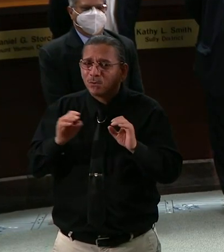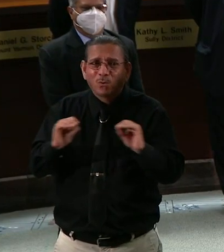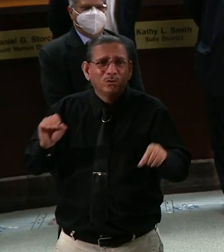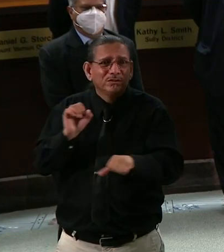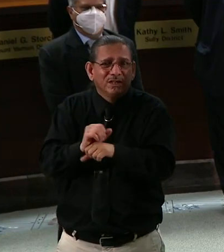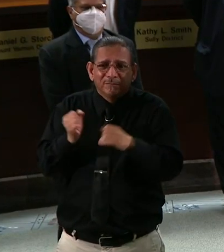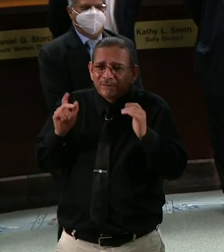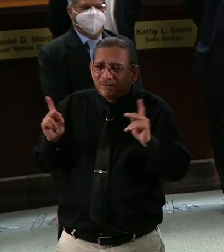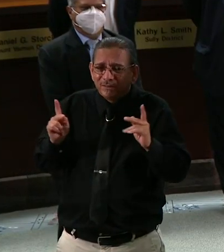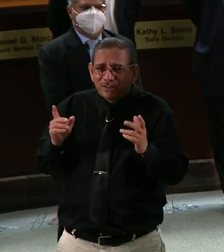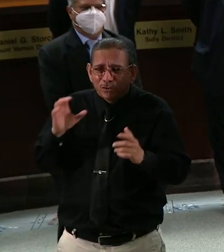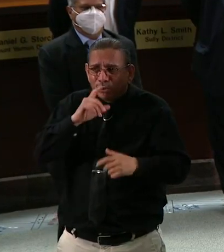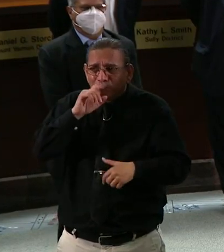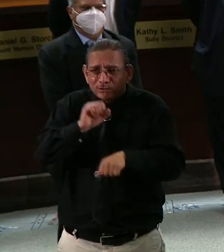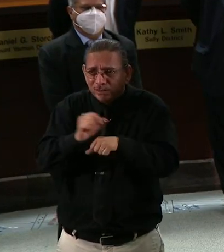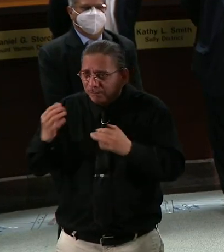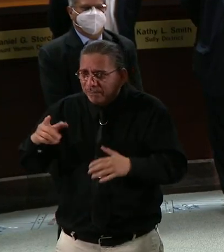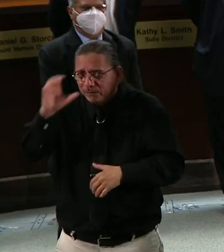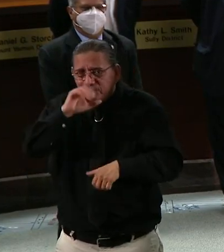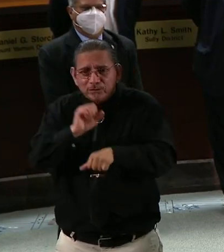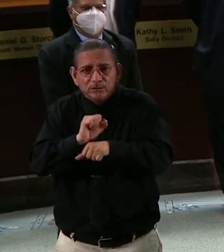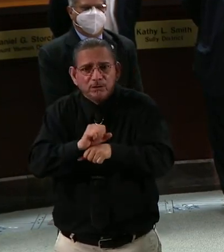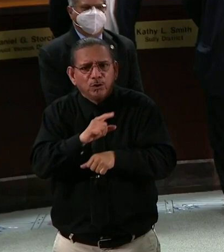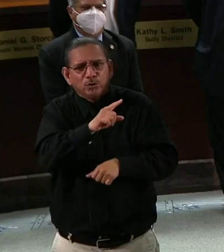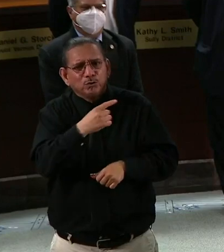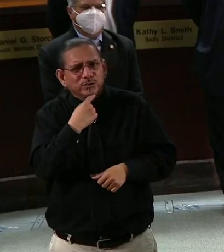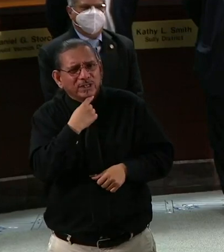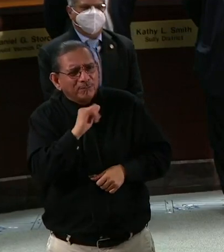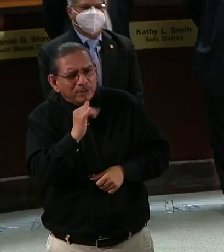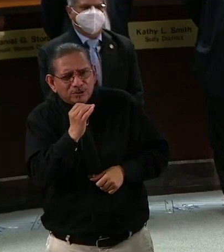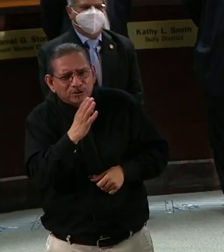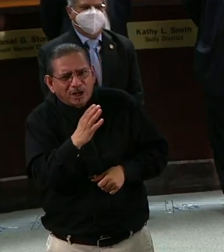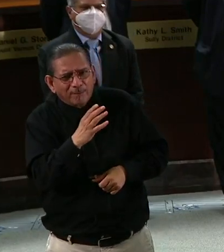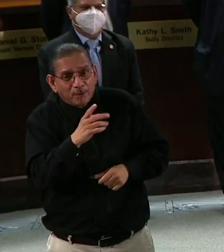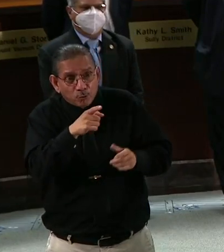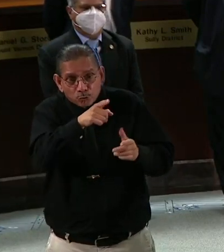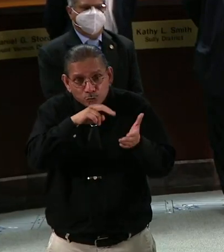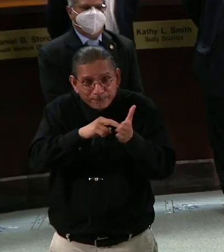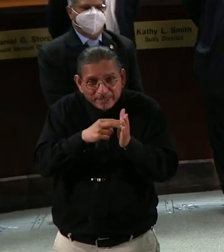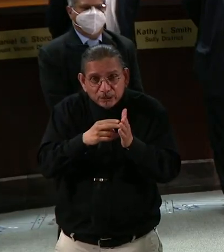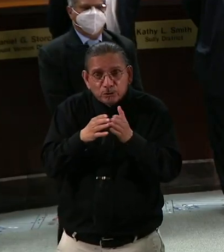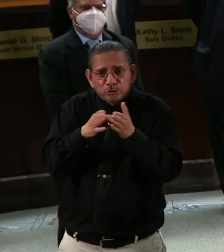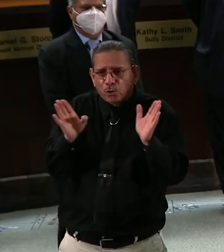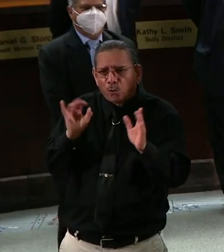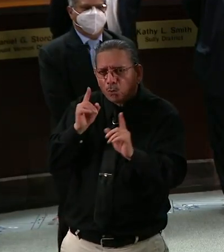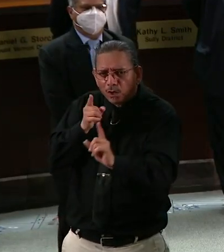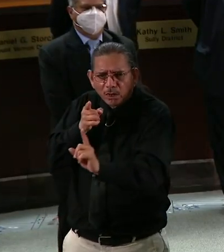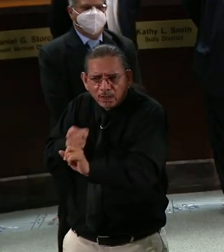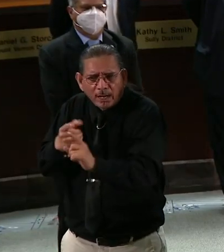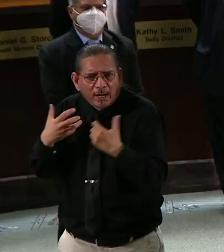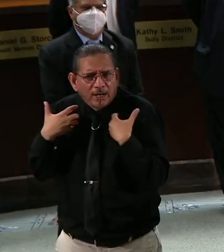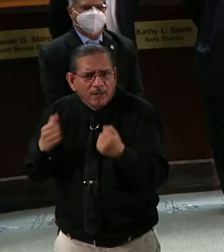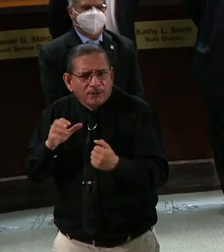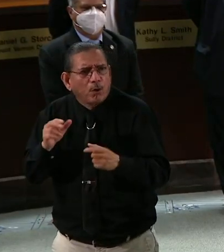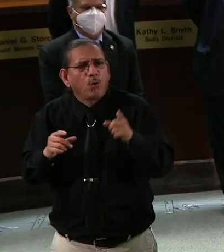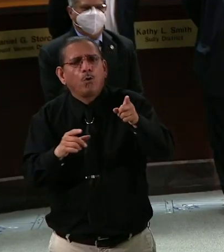THE WE HAVE SO MANY PEOPLE THAT ARE ON THE FOR THESE. DID WANT TO SAY JOBS JUST JOBS IN